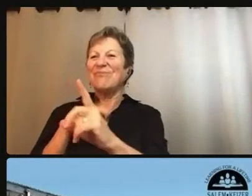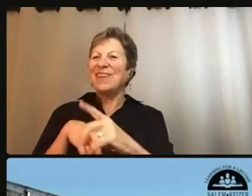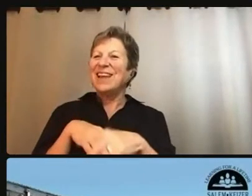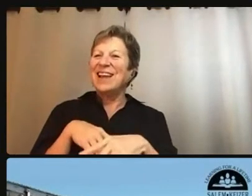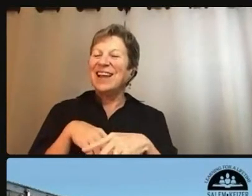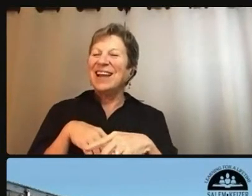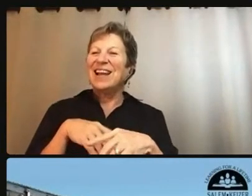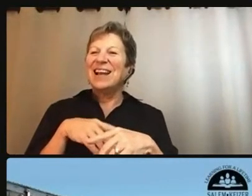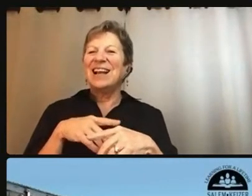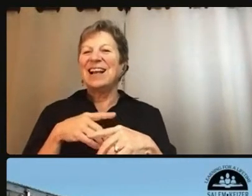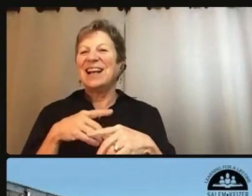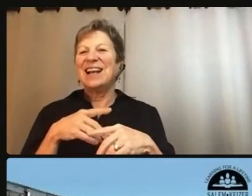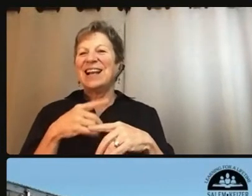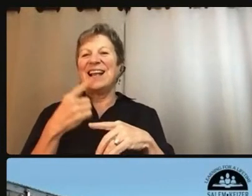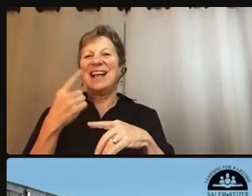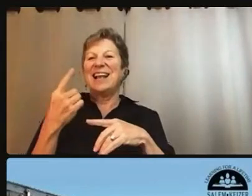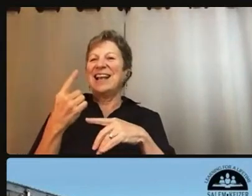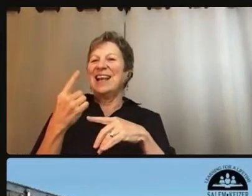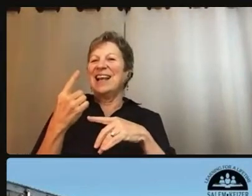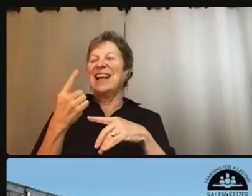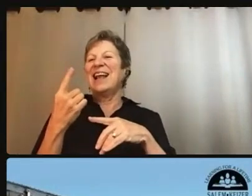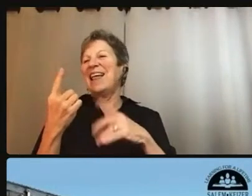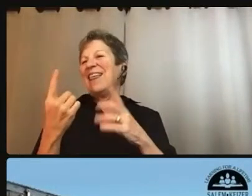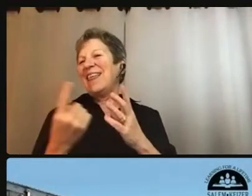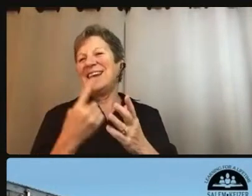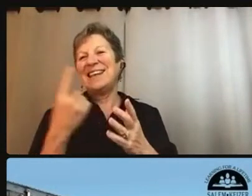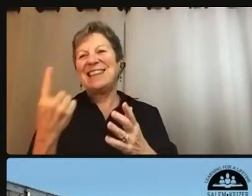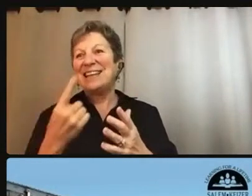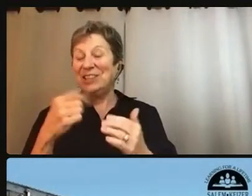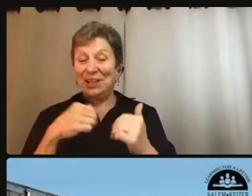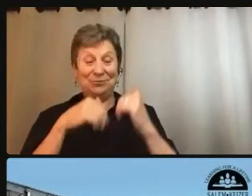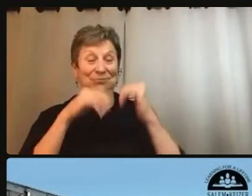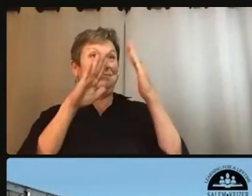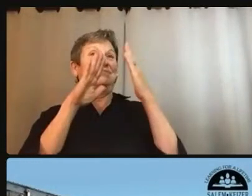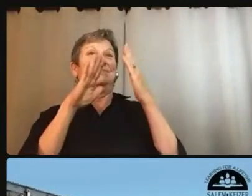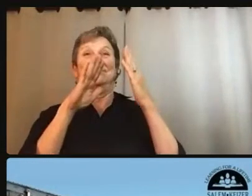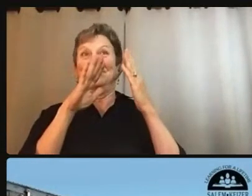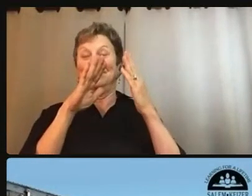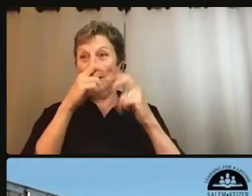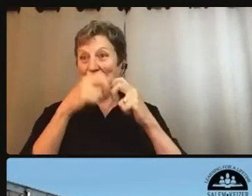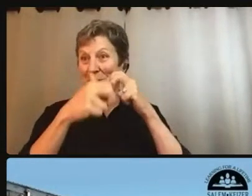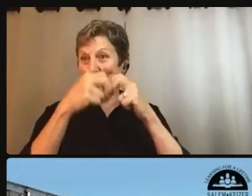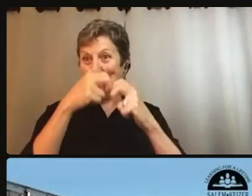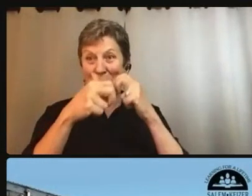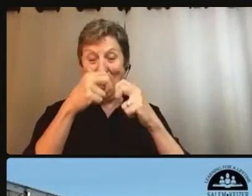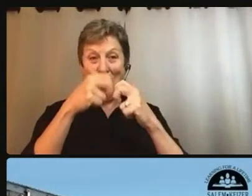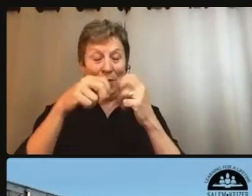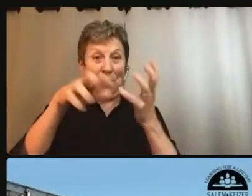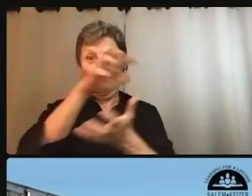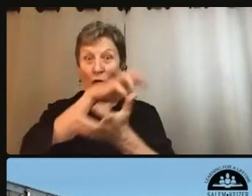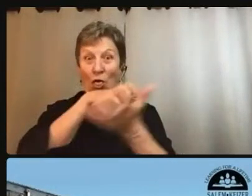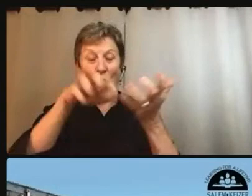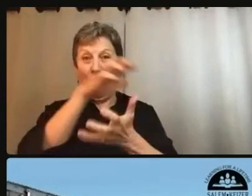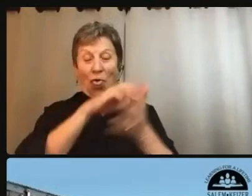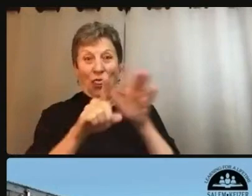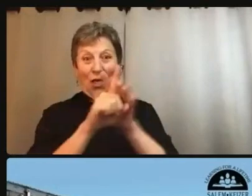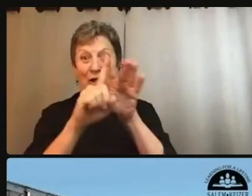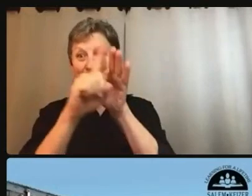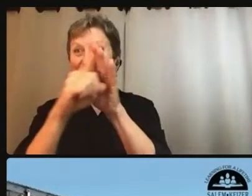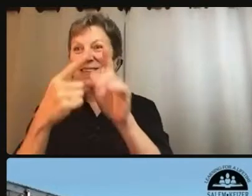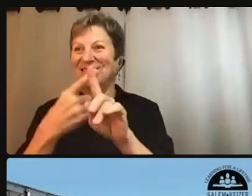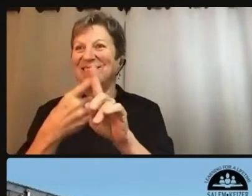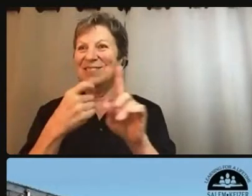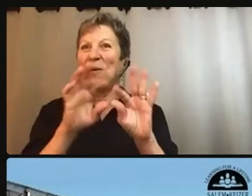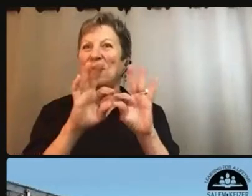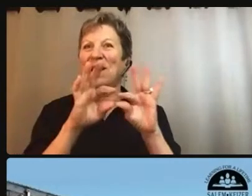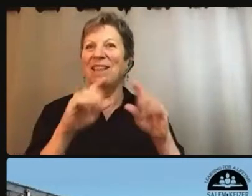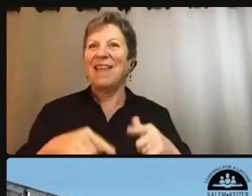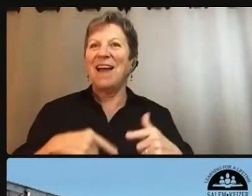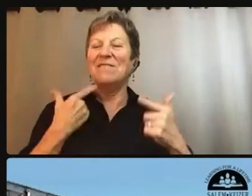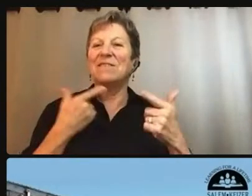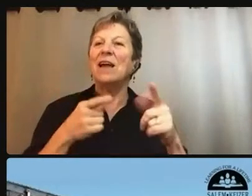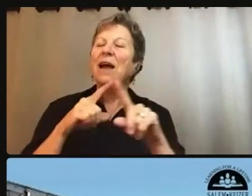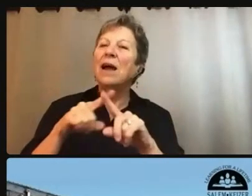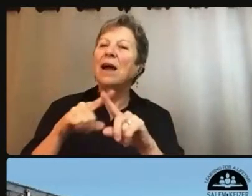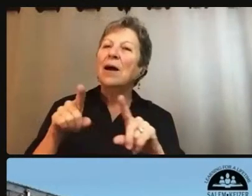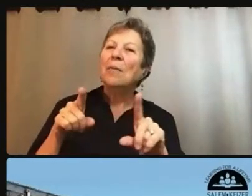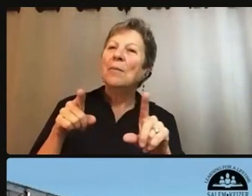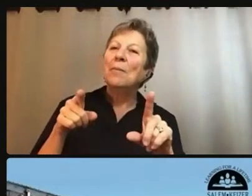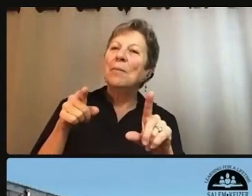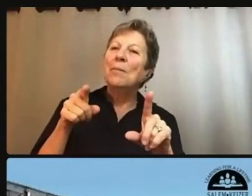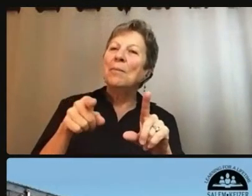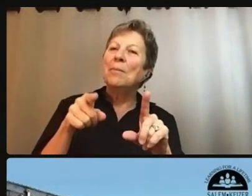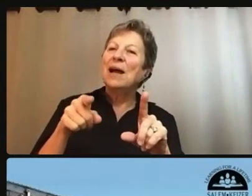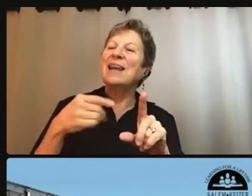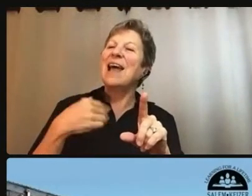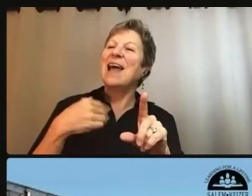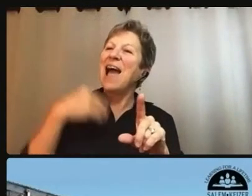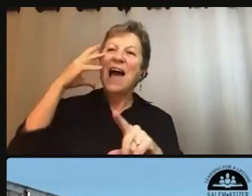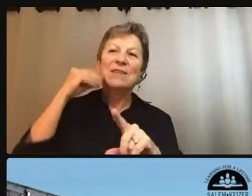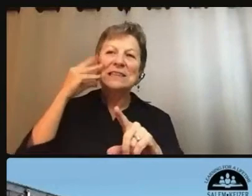OF A LONG TERM HELP THAN JUST